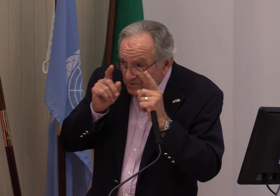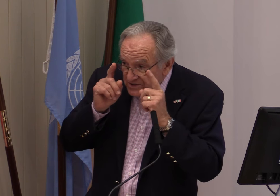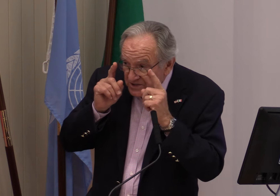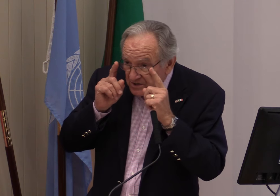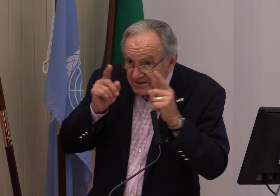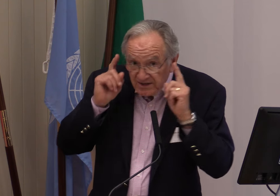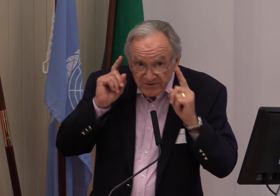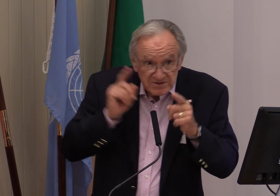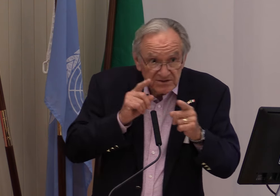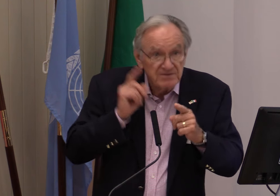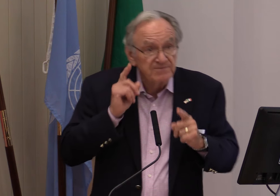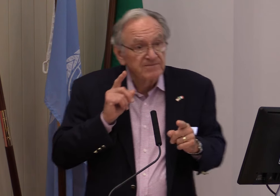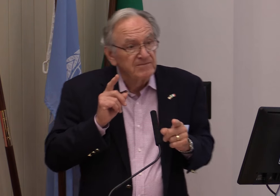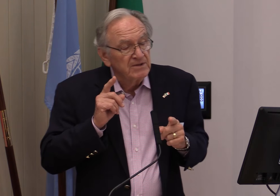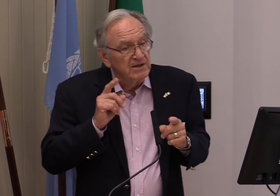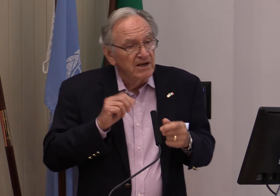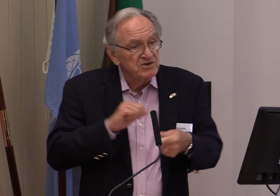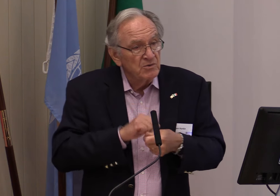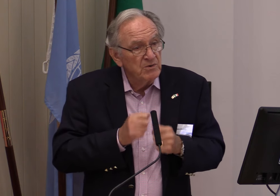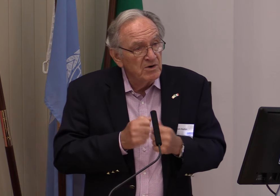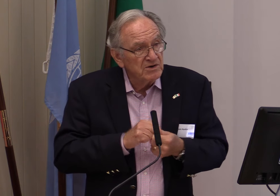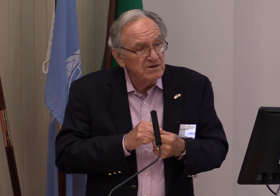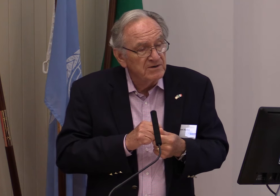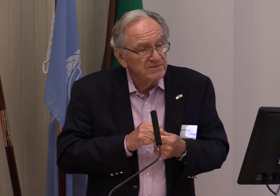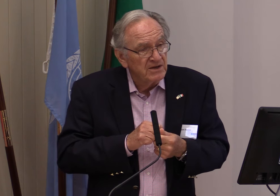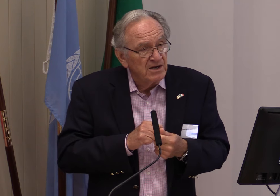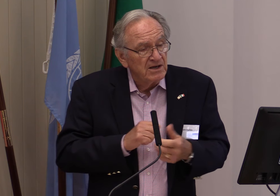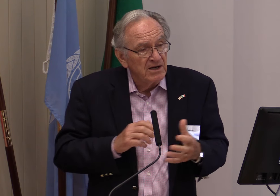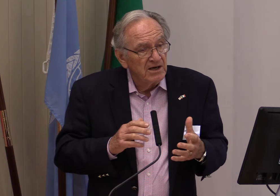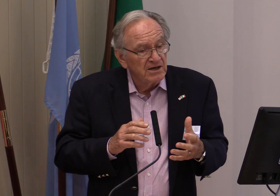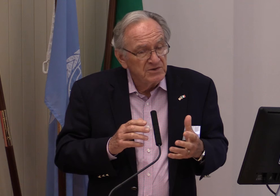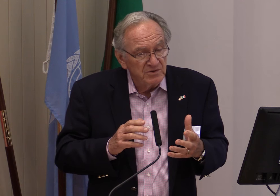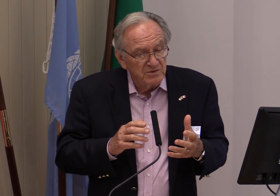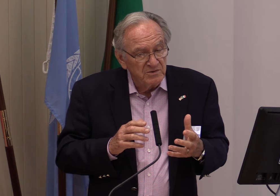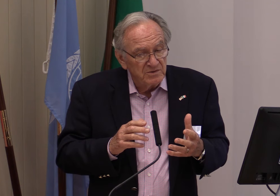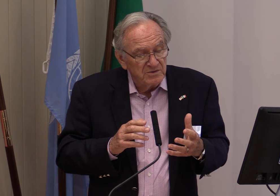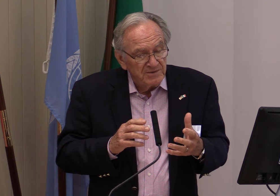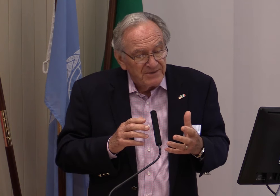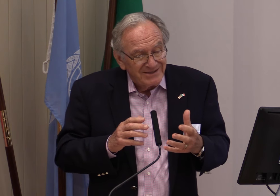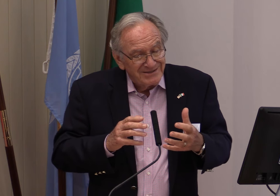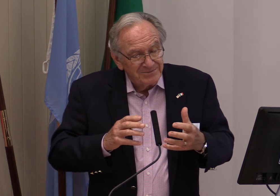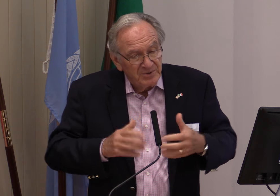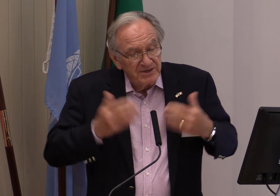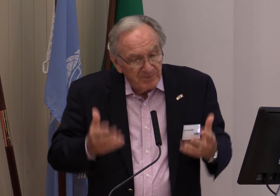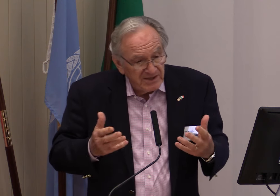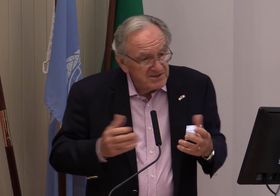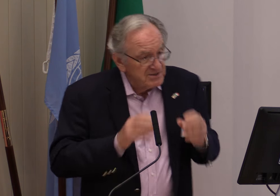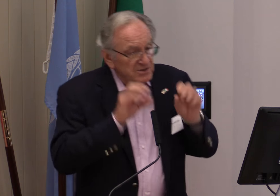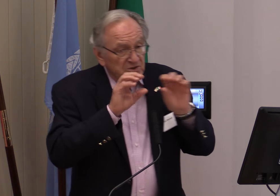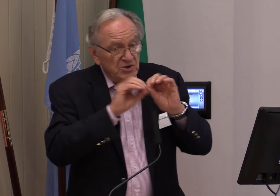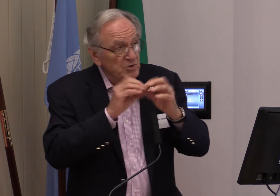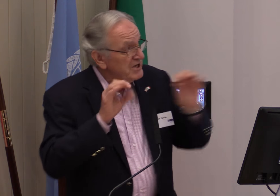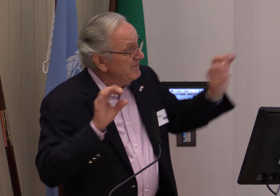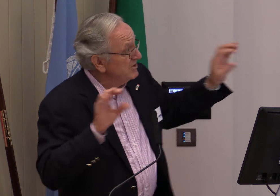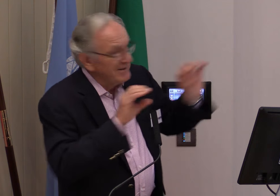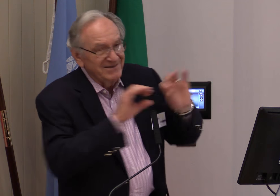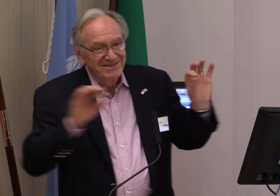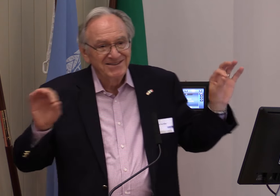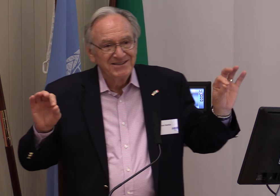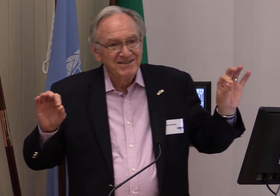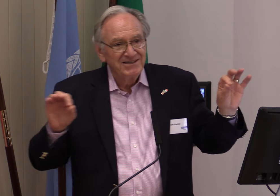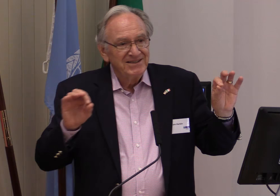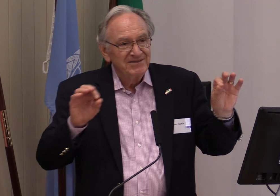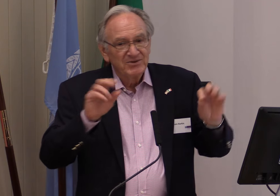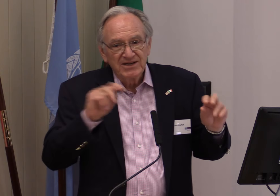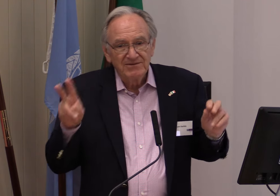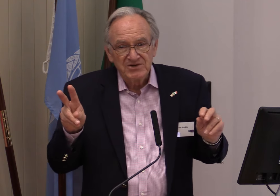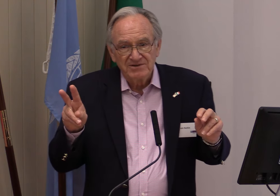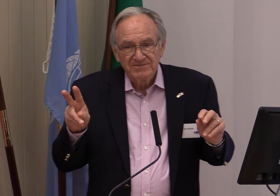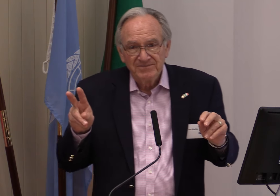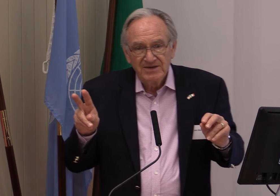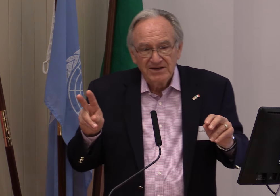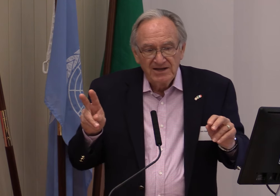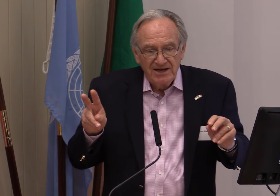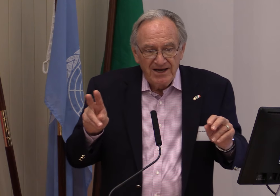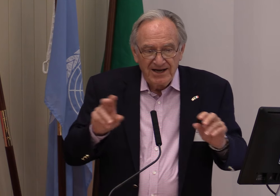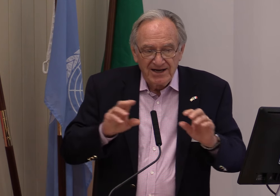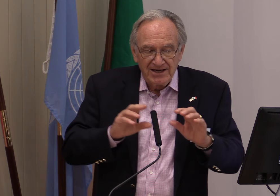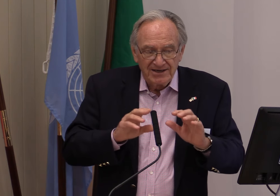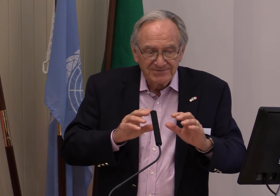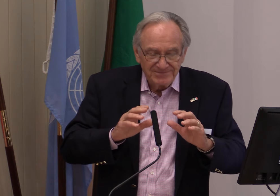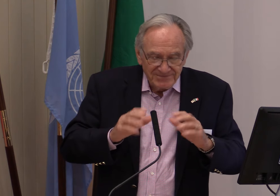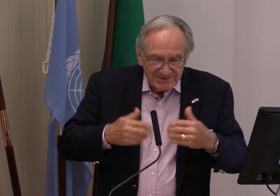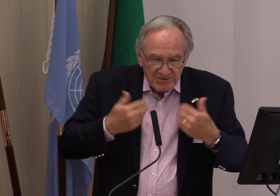was just on deafness. And so we worked to put in place closed captioning for television.